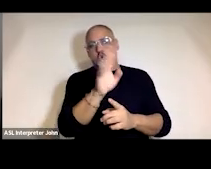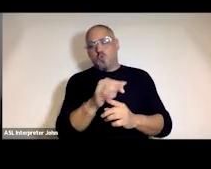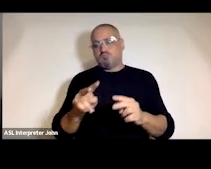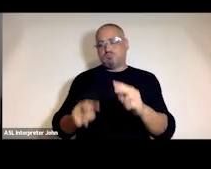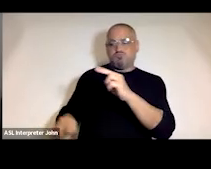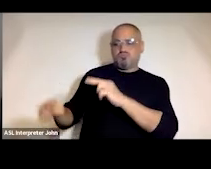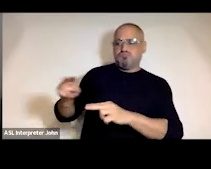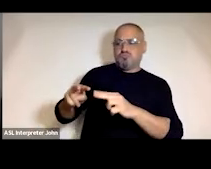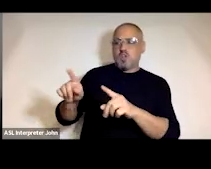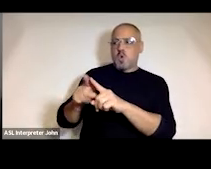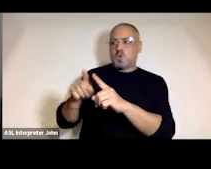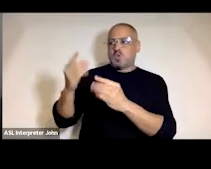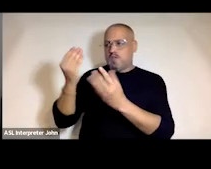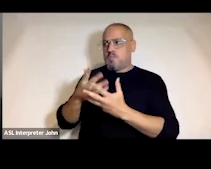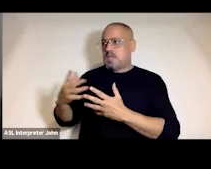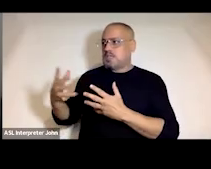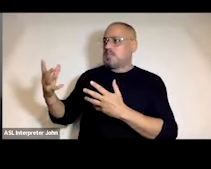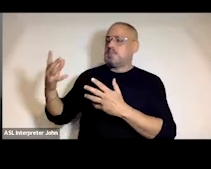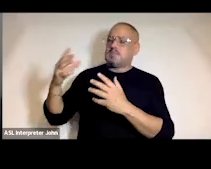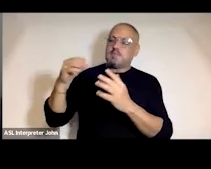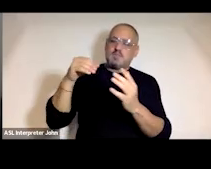and information that you find in the person's medical records.